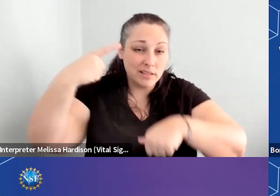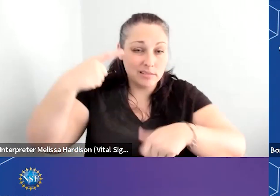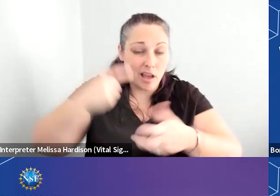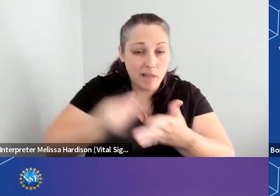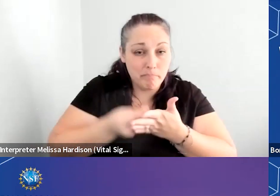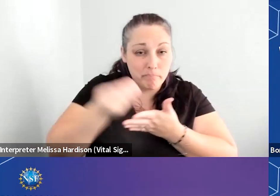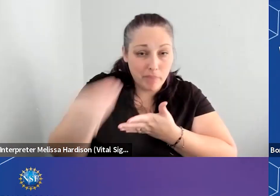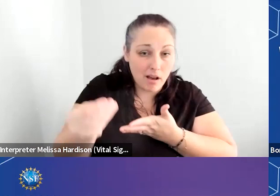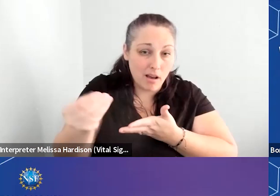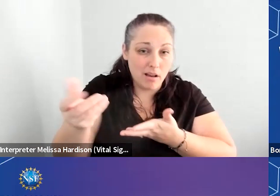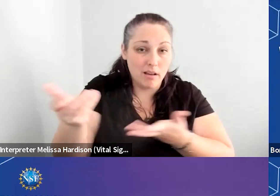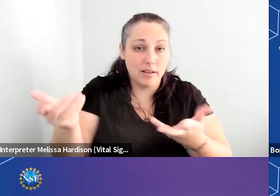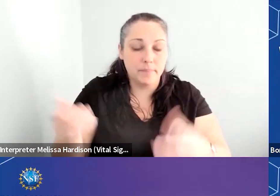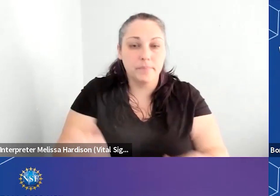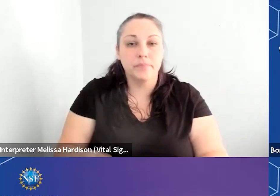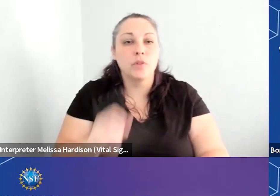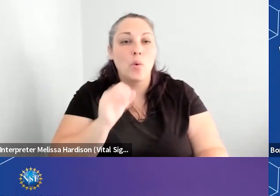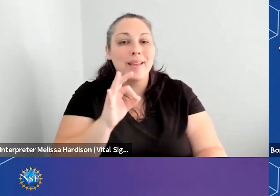Bonnie Green: So if they're at the undergraduate level,